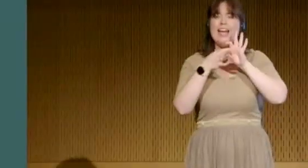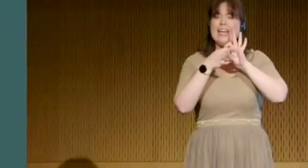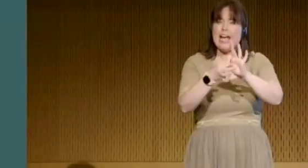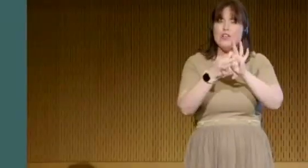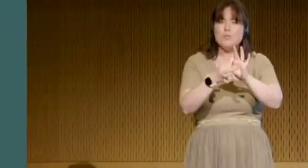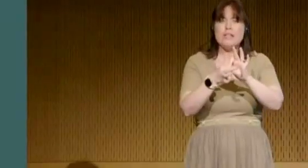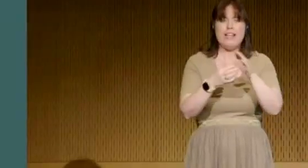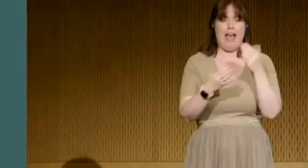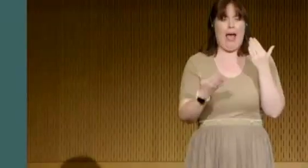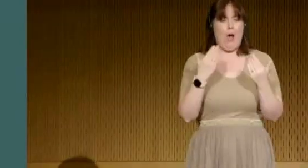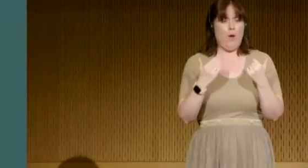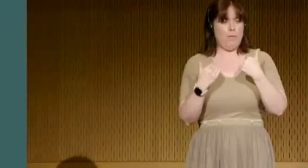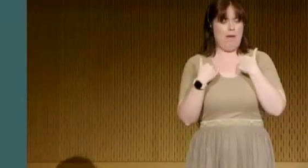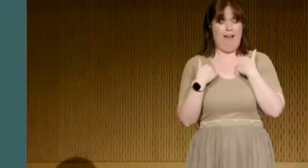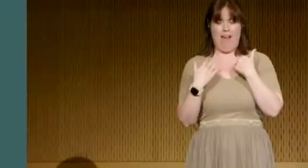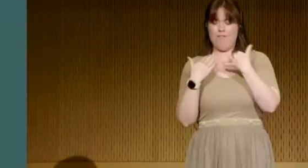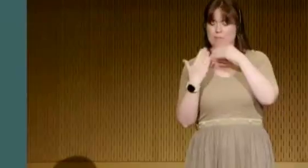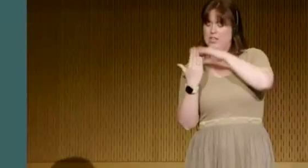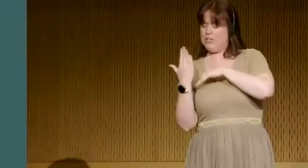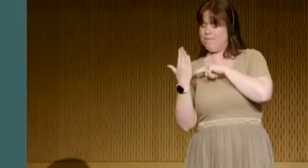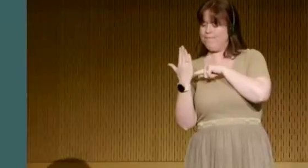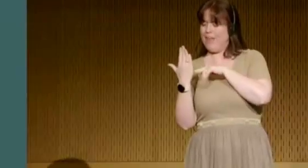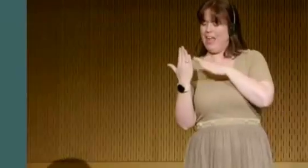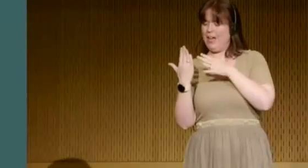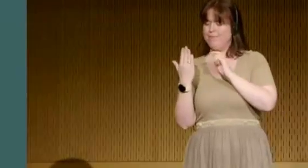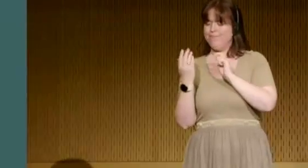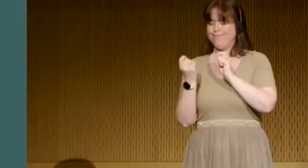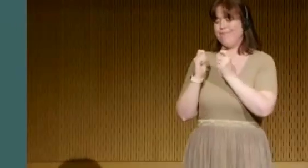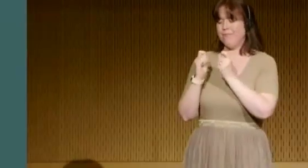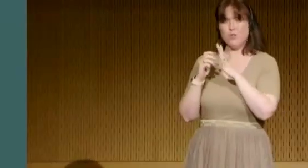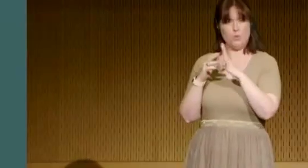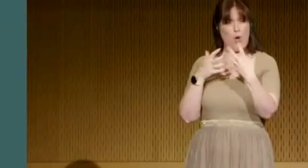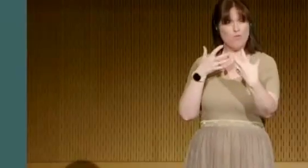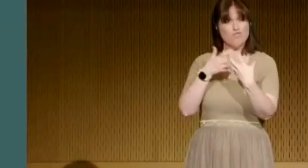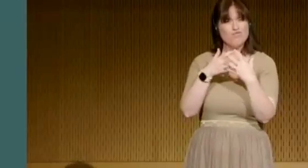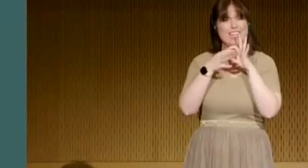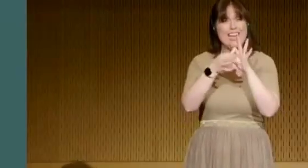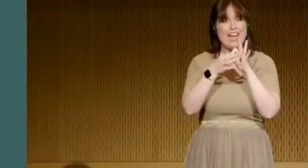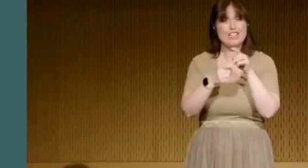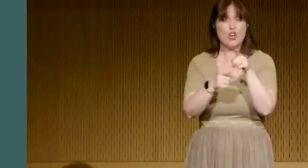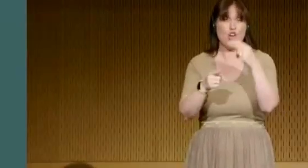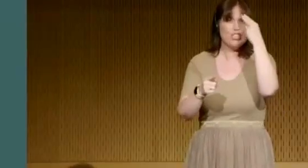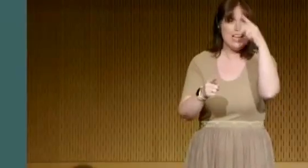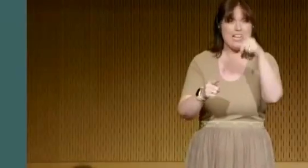the content of classes to make it more engaging for students? Now, just to kind of understand,